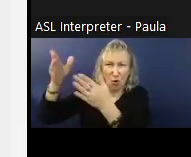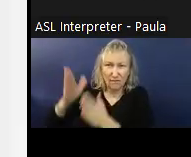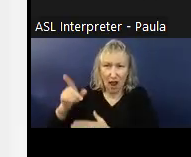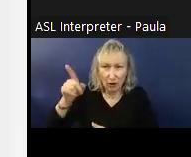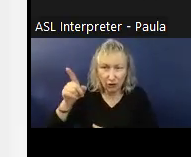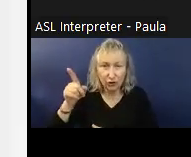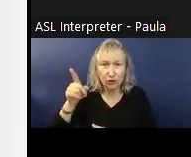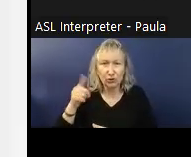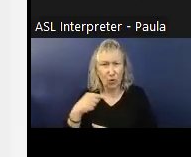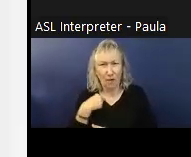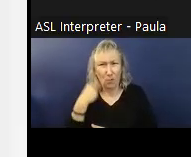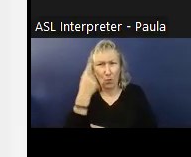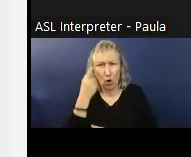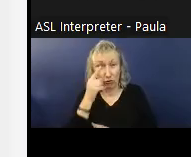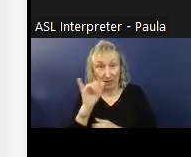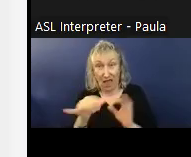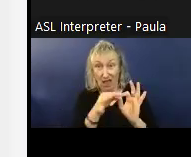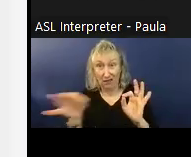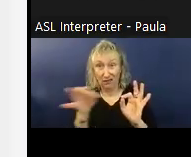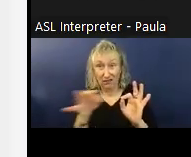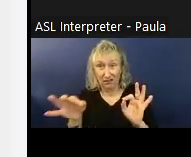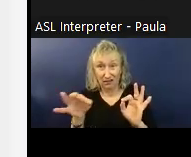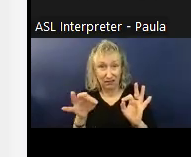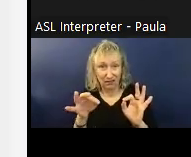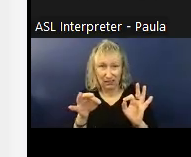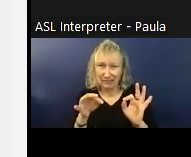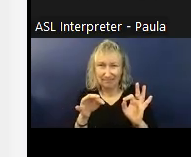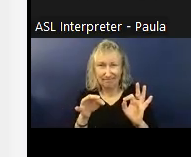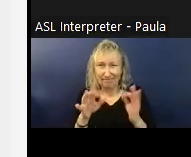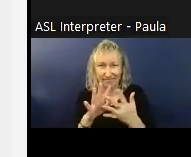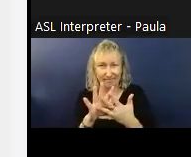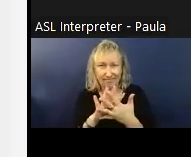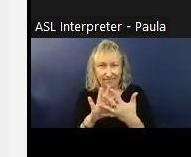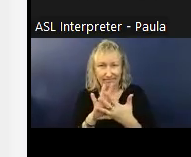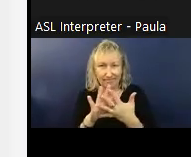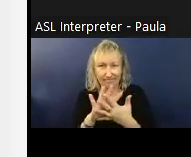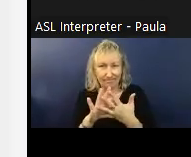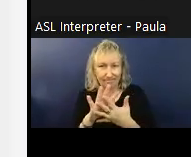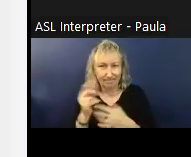that language in there can be a little confusing because arguably this is for